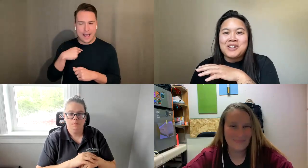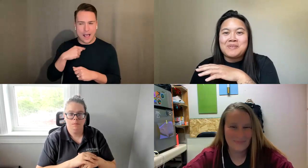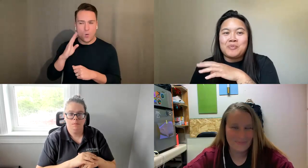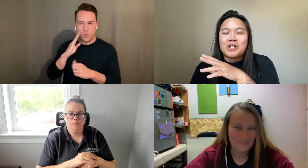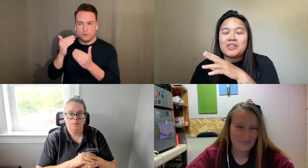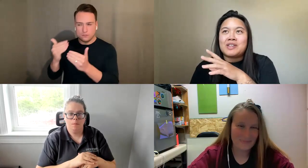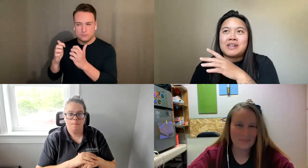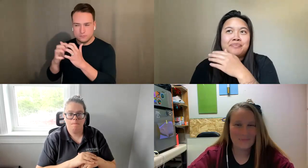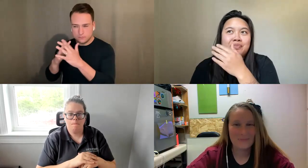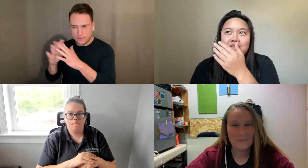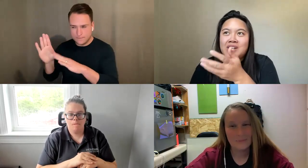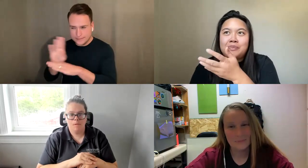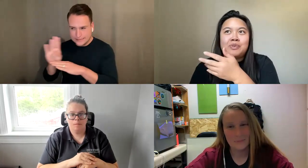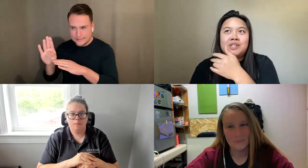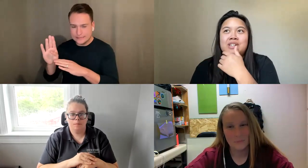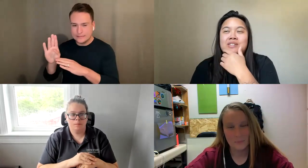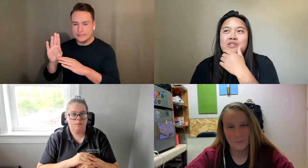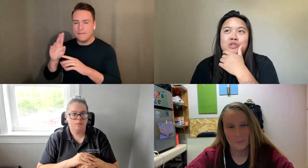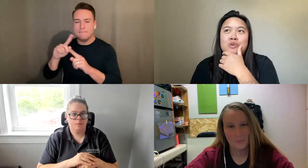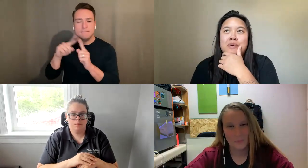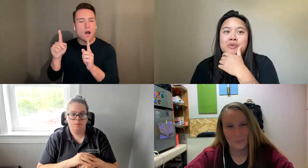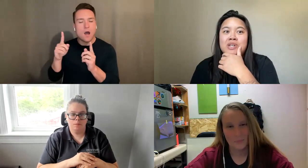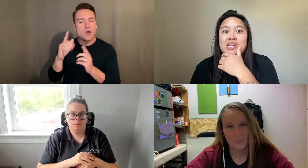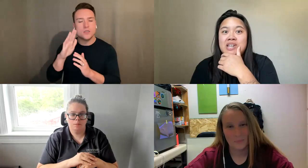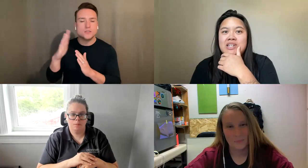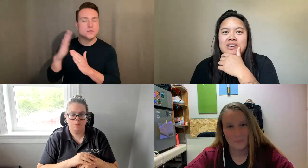going to do this as a business. What are the top three things do you remember needing?